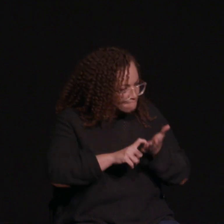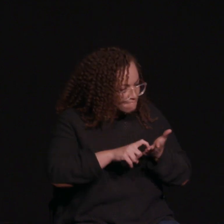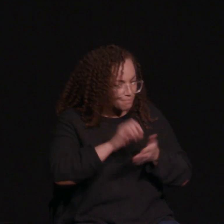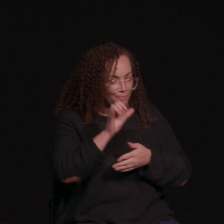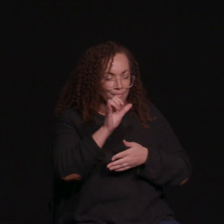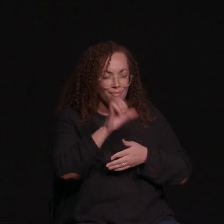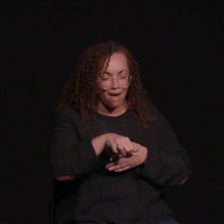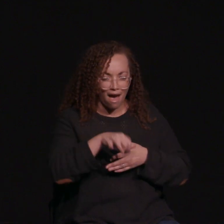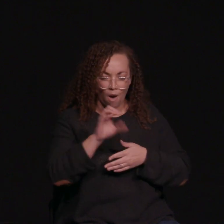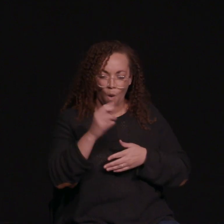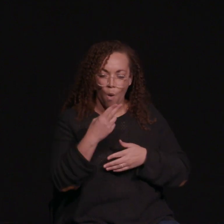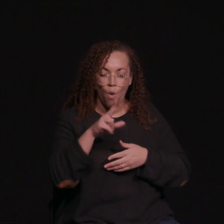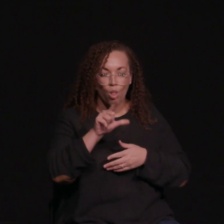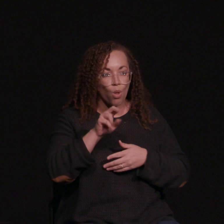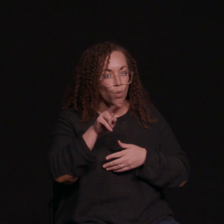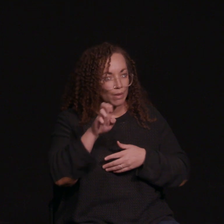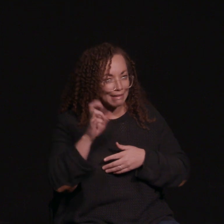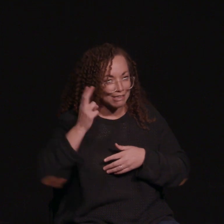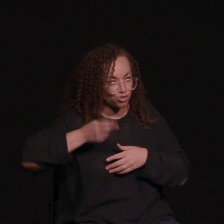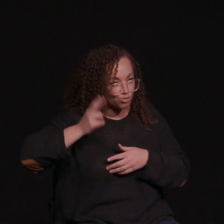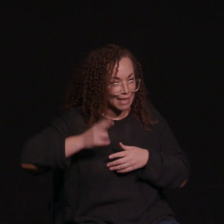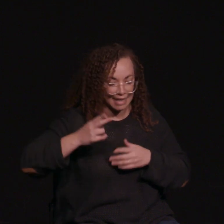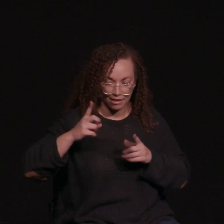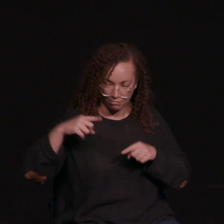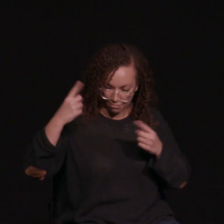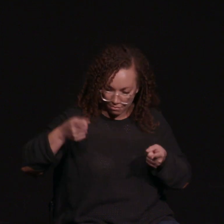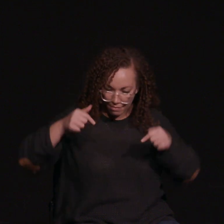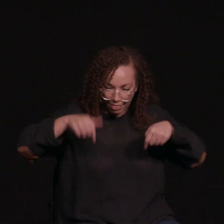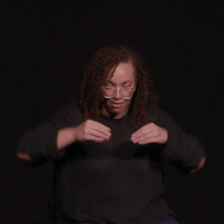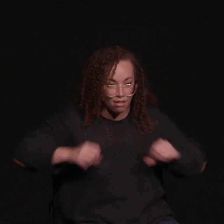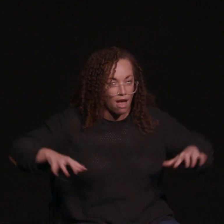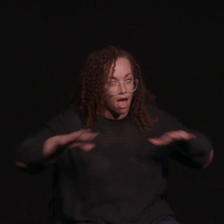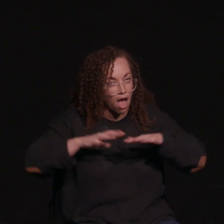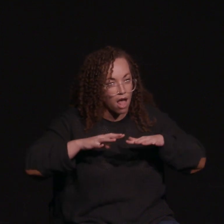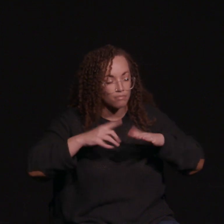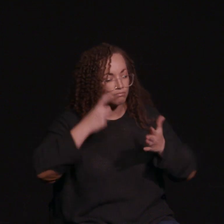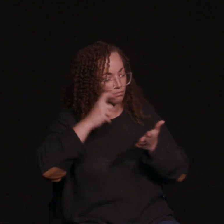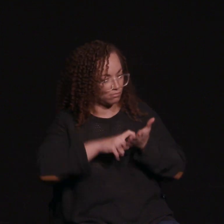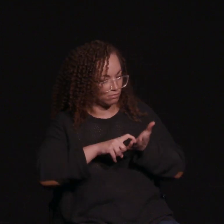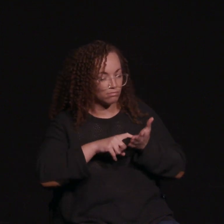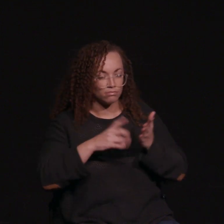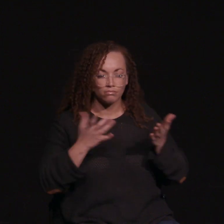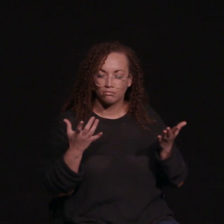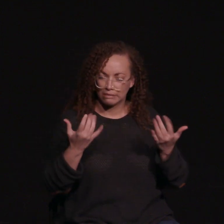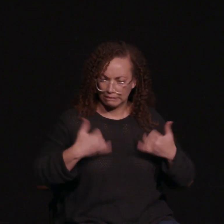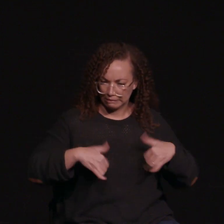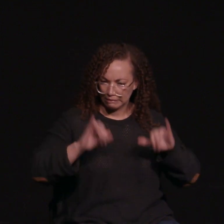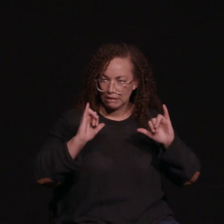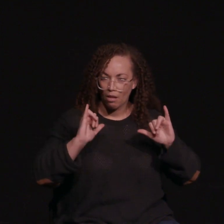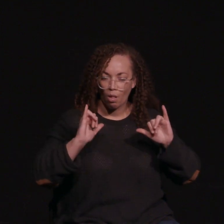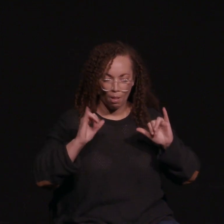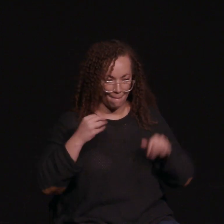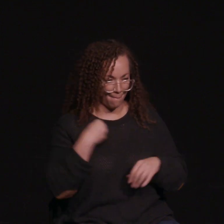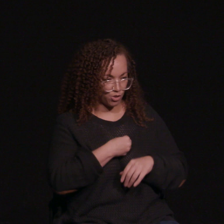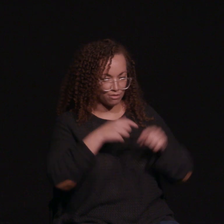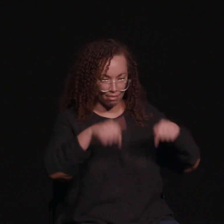we acknowledge that the Ohlone people are thriving members of the Berkeley community who are actively imagining more just